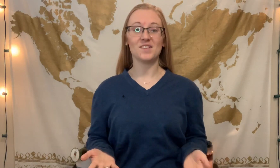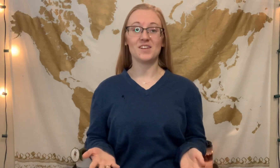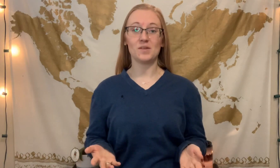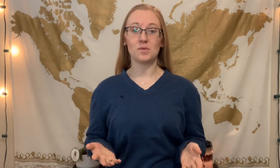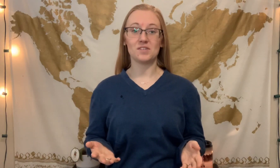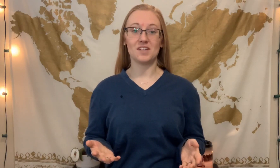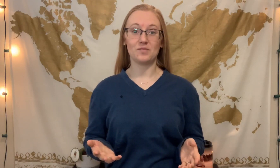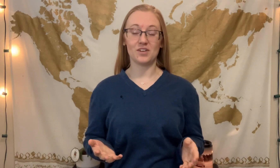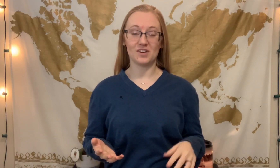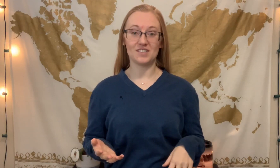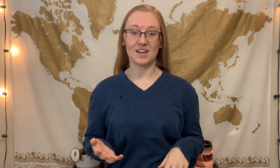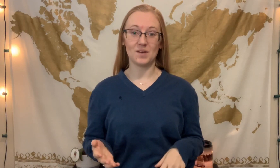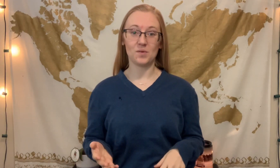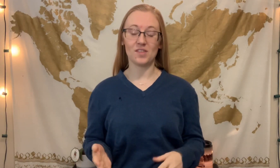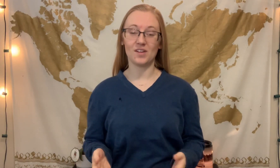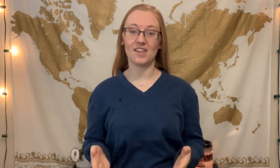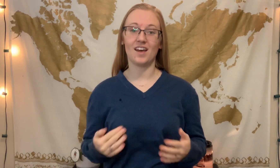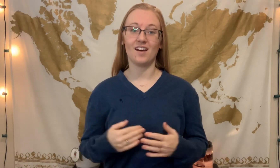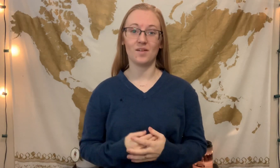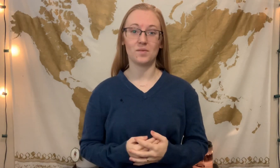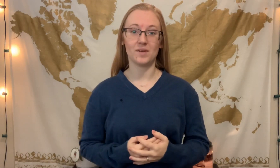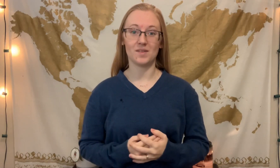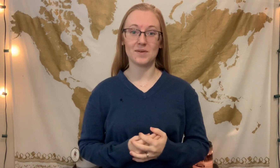only hearing person at free heart signing we thought that I would be the